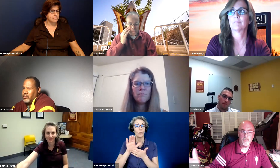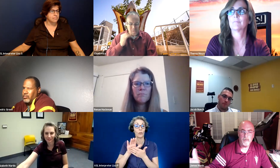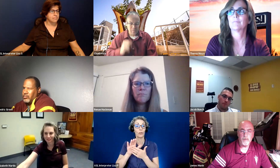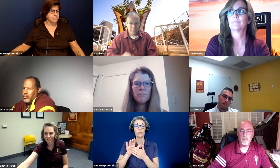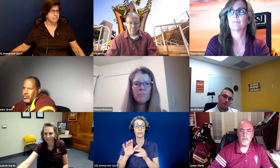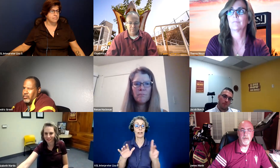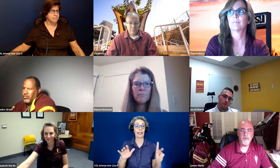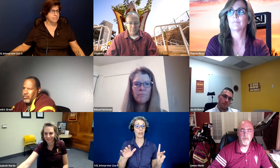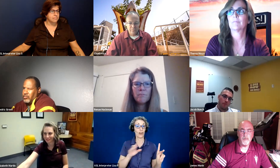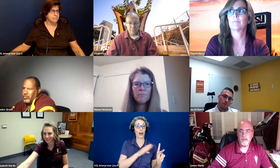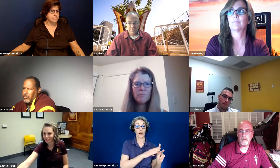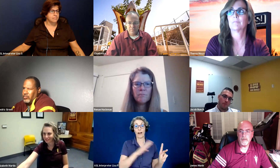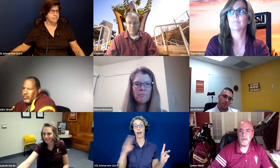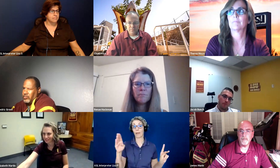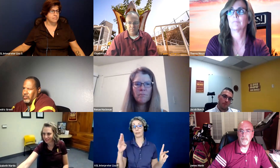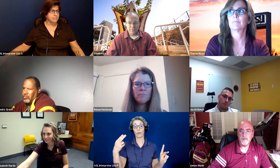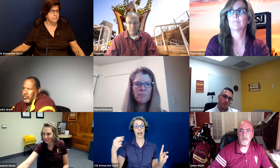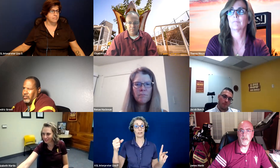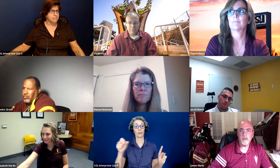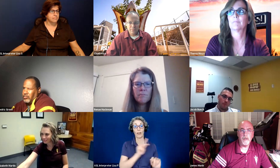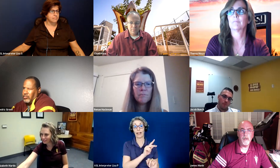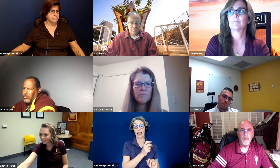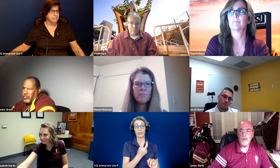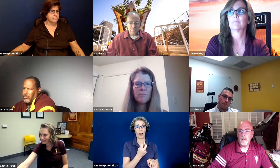the way up to high school and then those secondary, yeah.